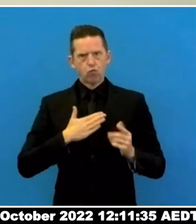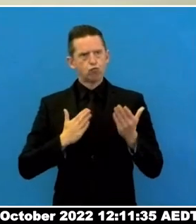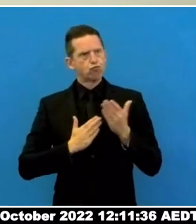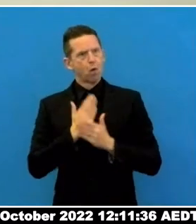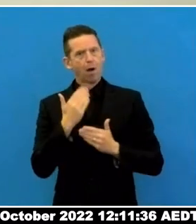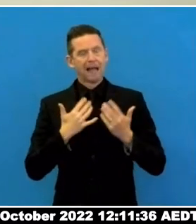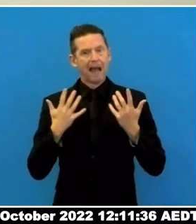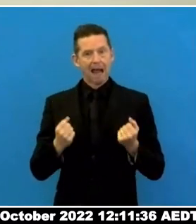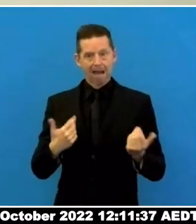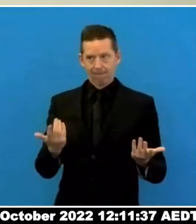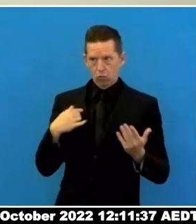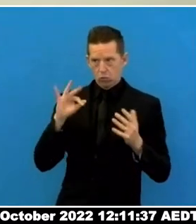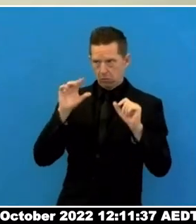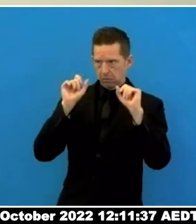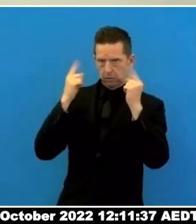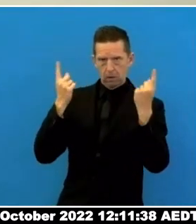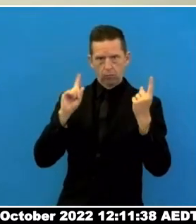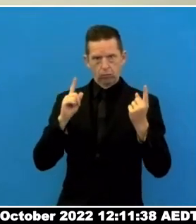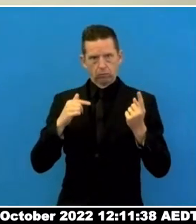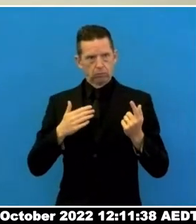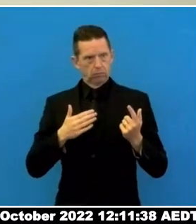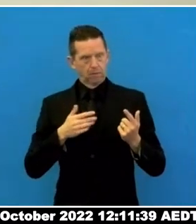That's really not understood by most of the community.